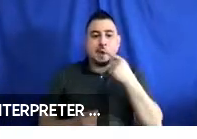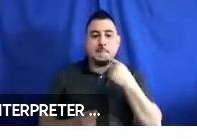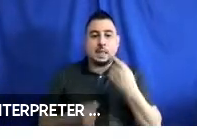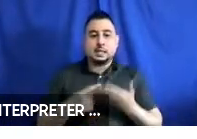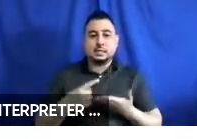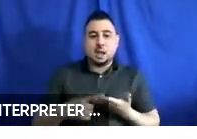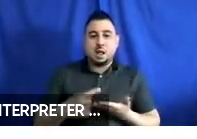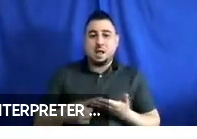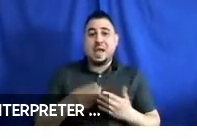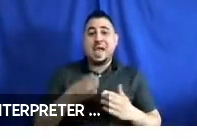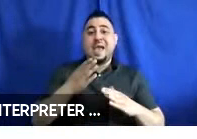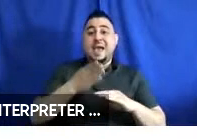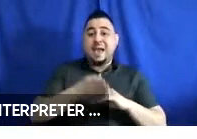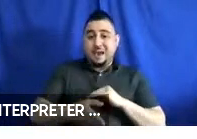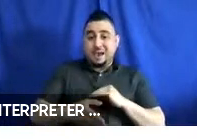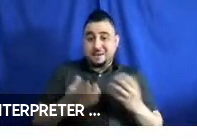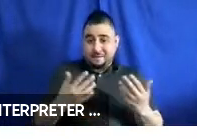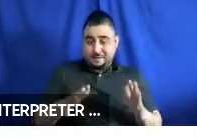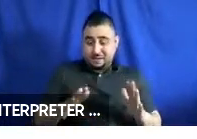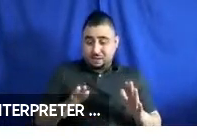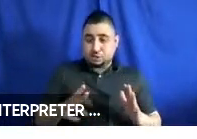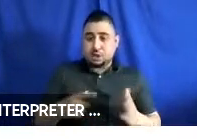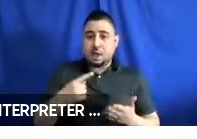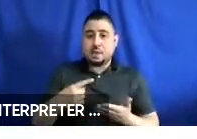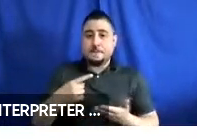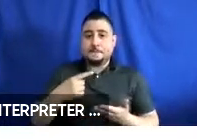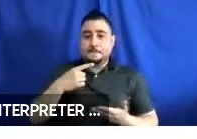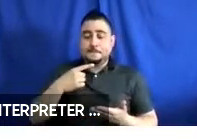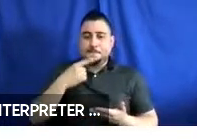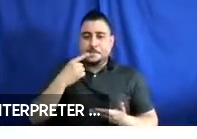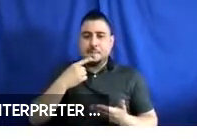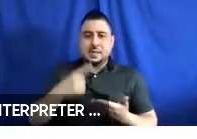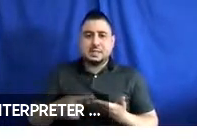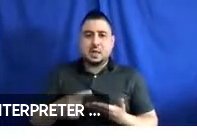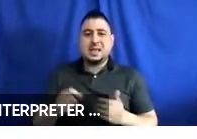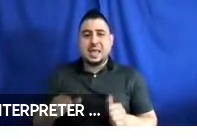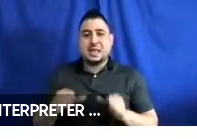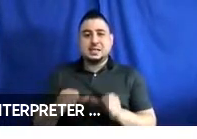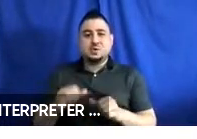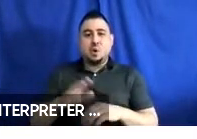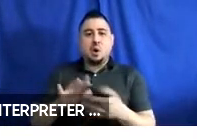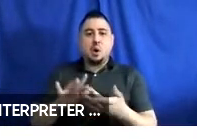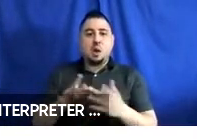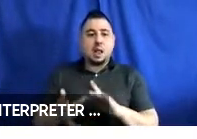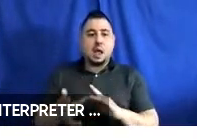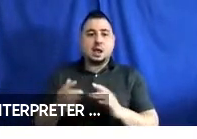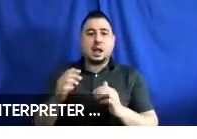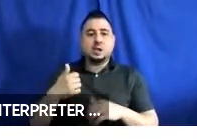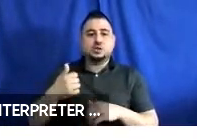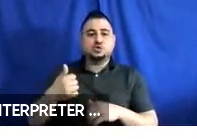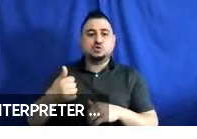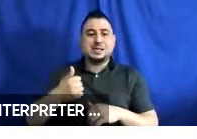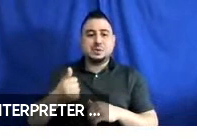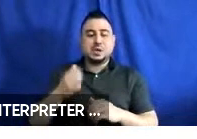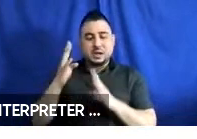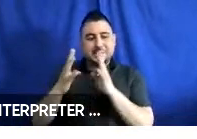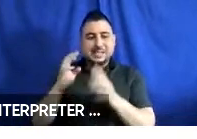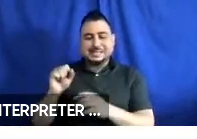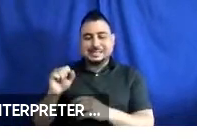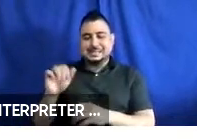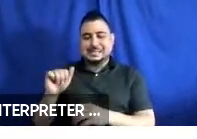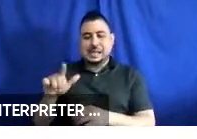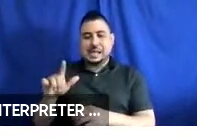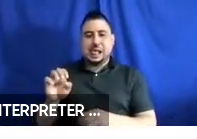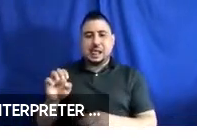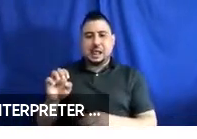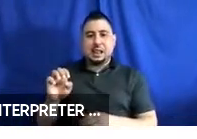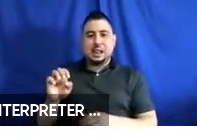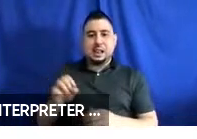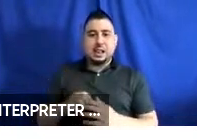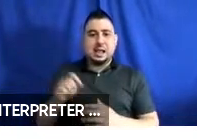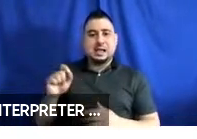will, after the public dialogue, the public dialogue can continue, online at transportationinnovation.ideascale.com.